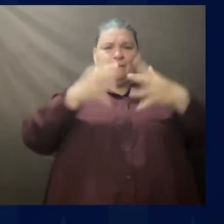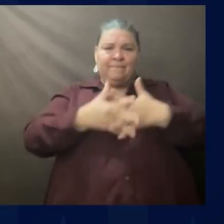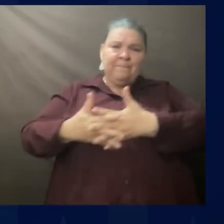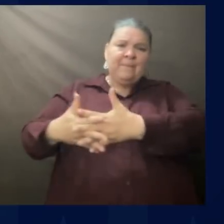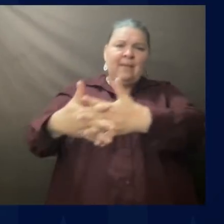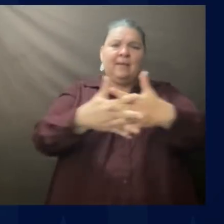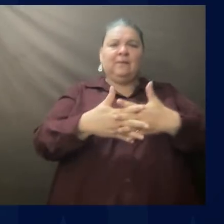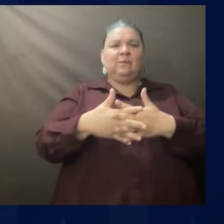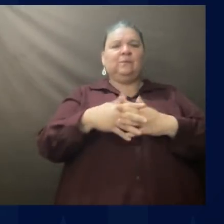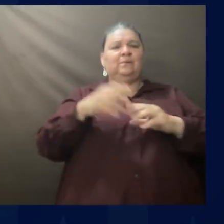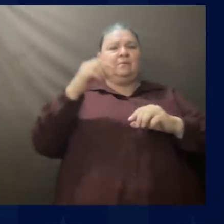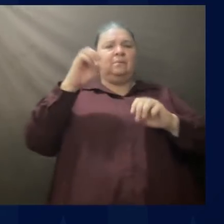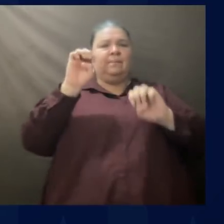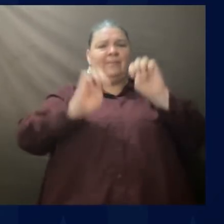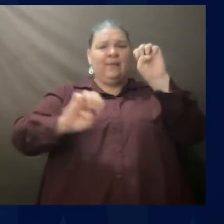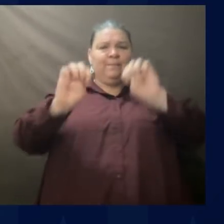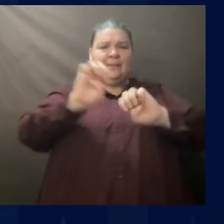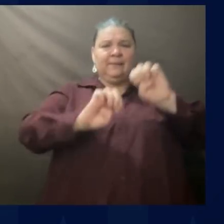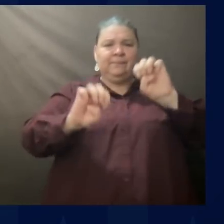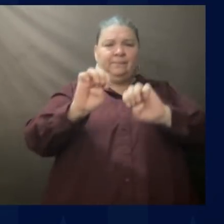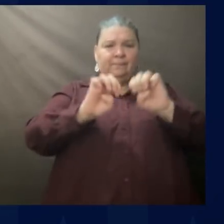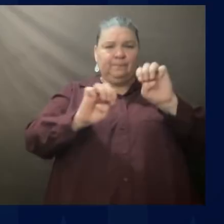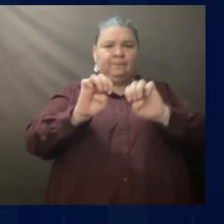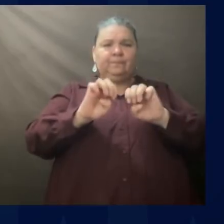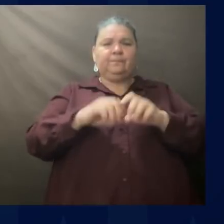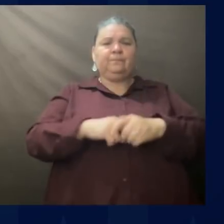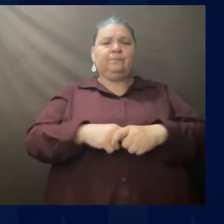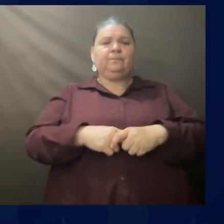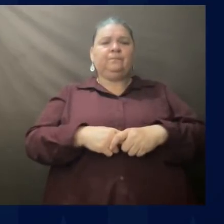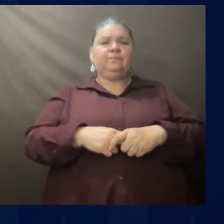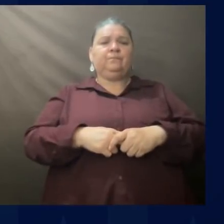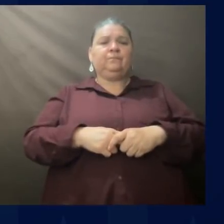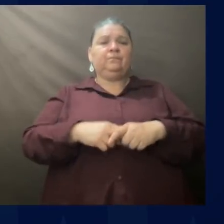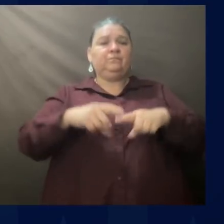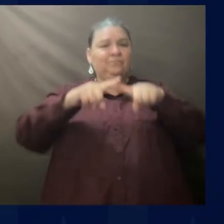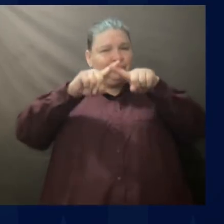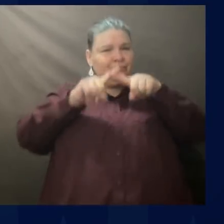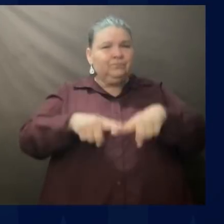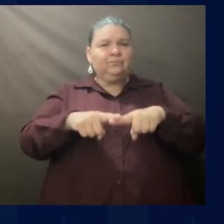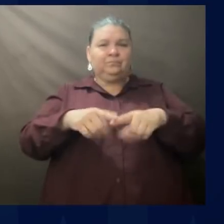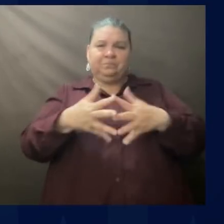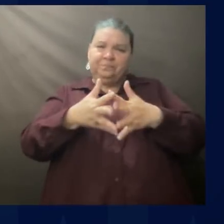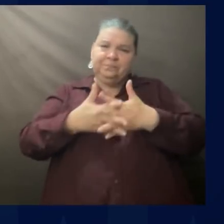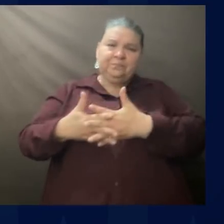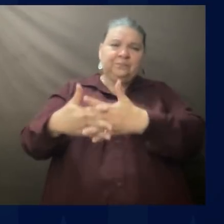relies on the American patriots who volunteer to keep their fellow citizens safe